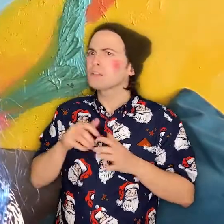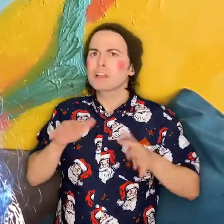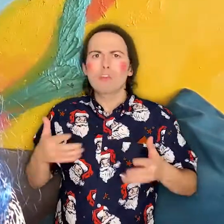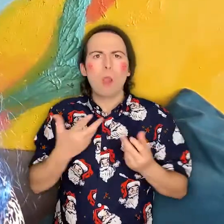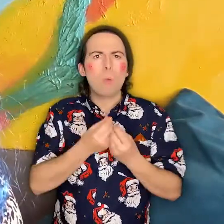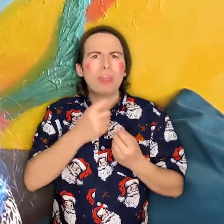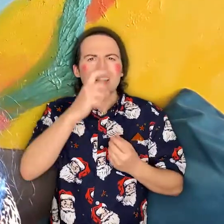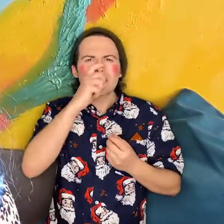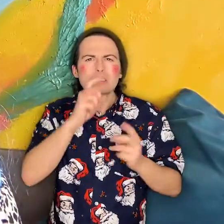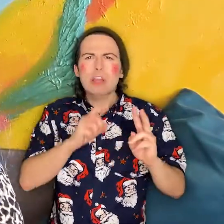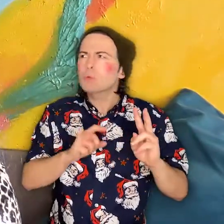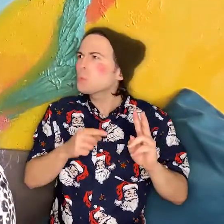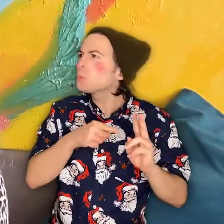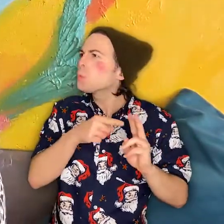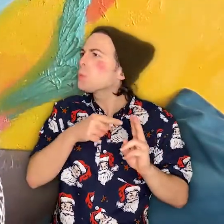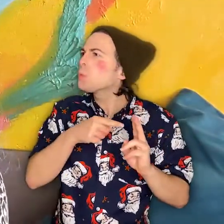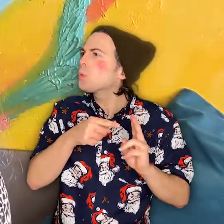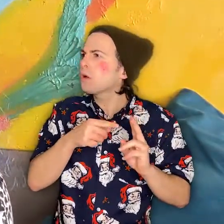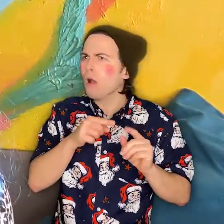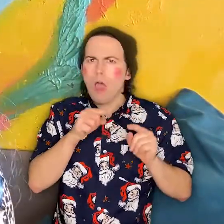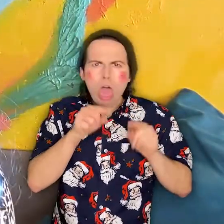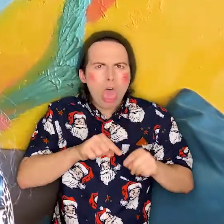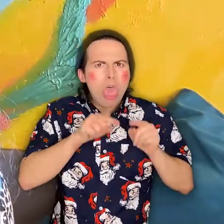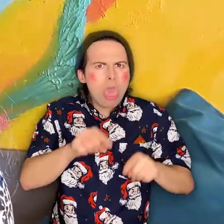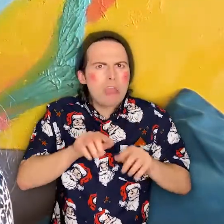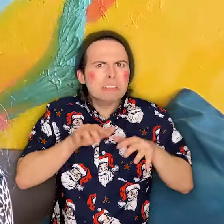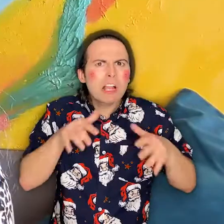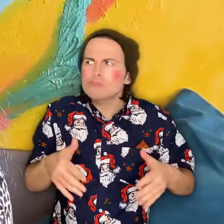Cinders was there wae those manky step sisters. The bullying they were doing to that wee lassie